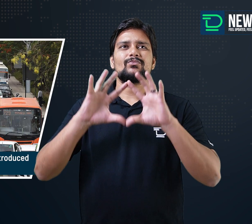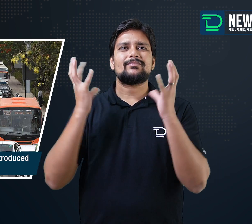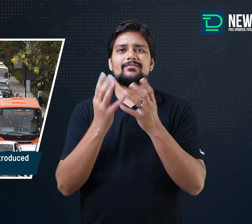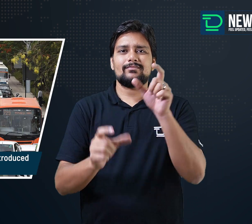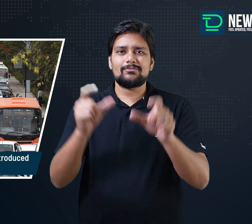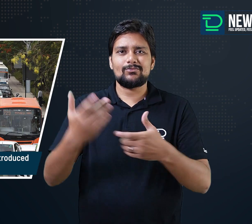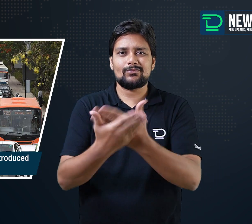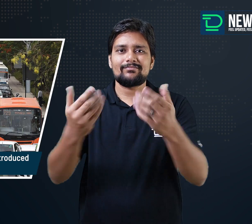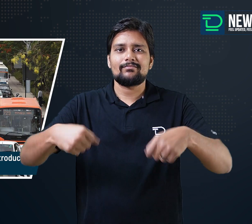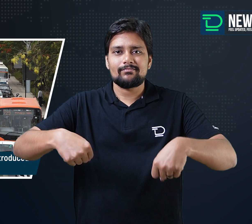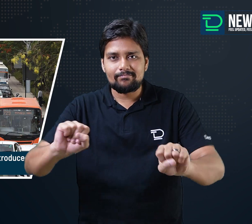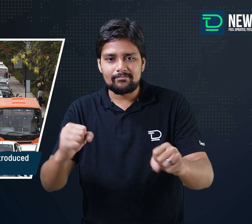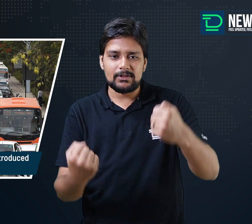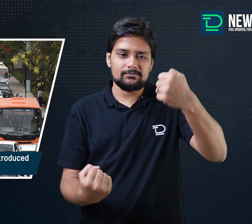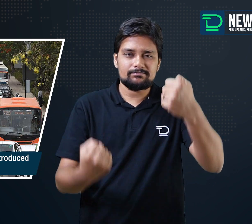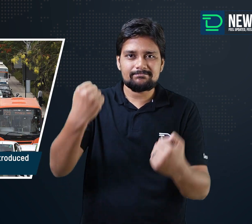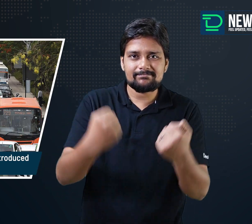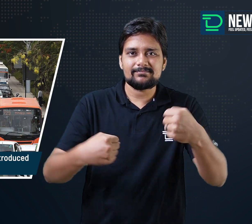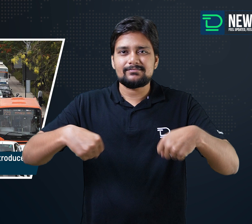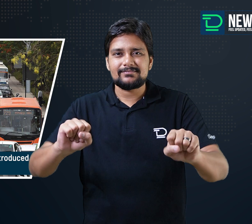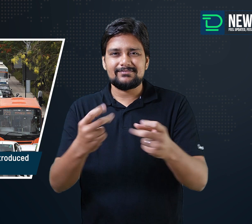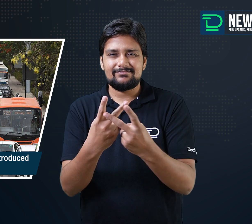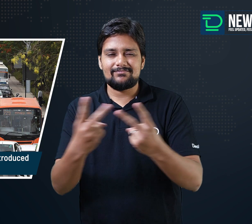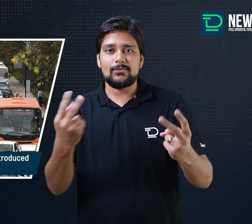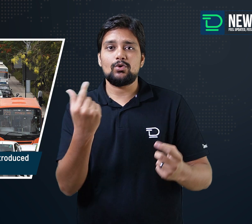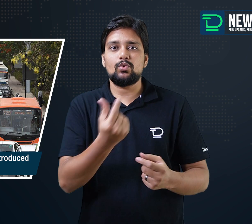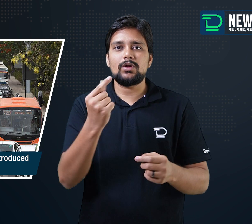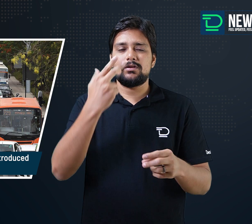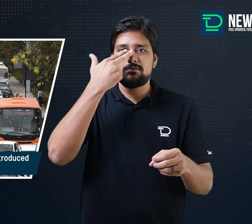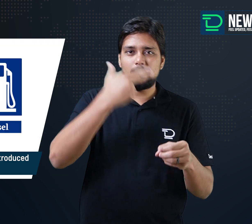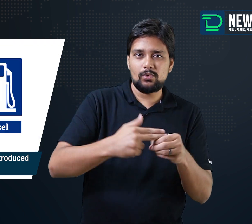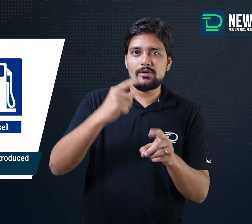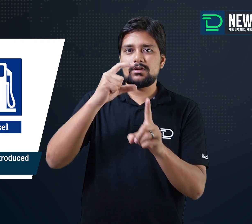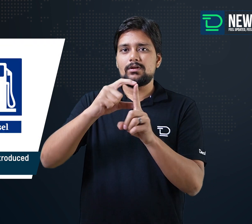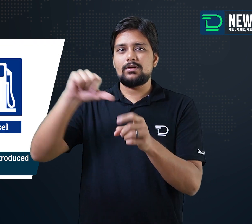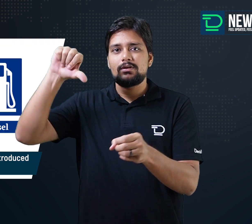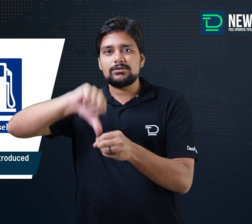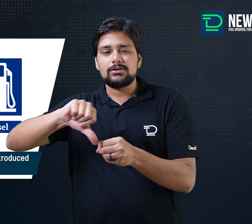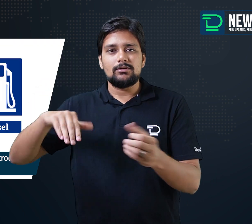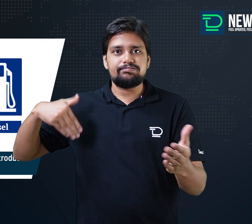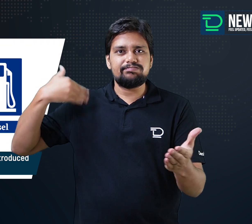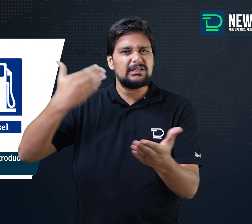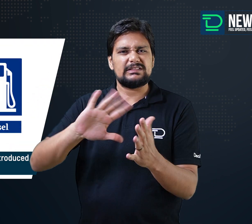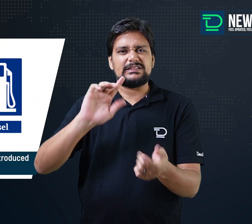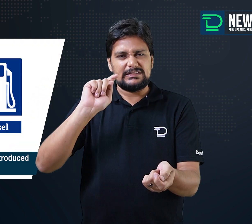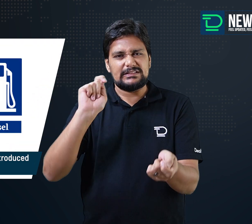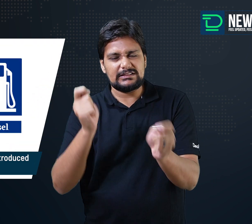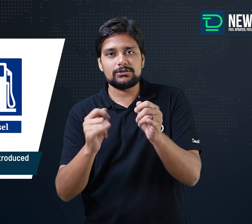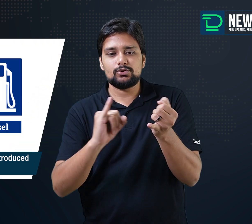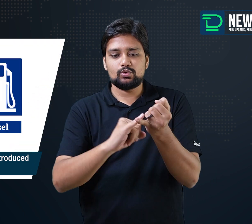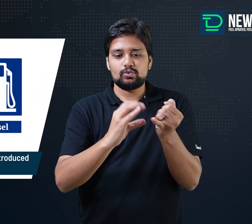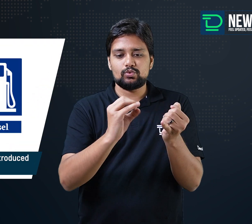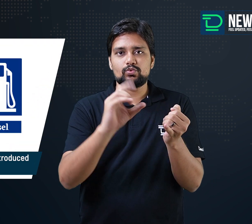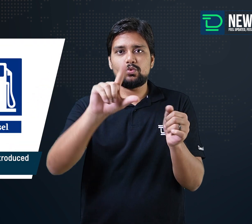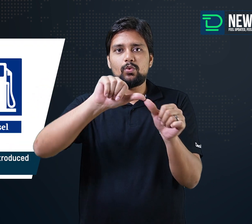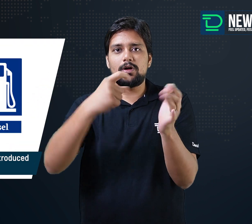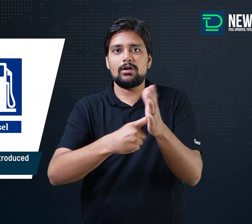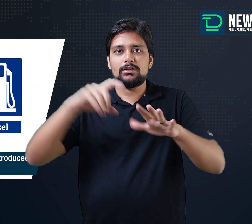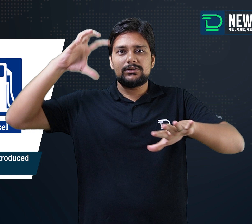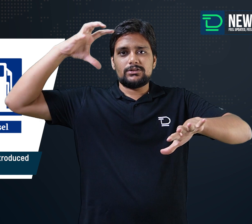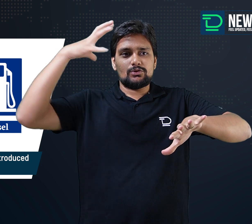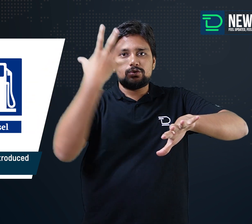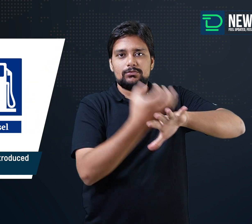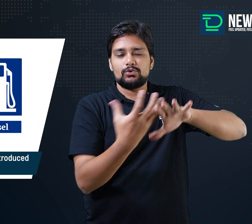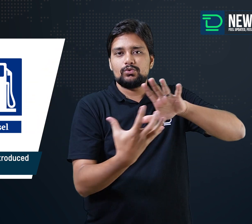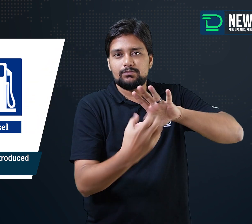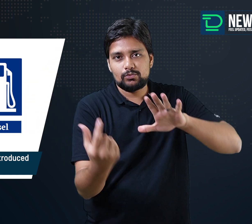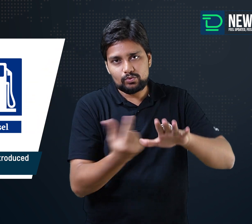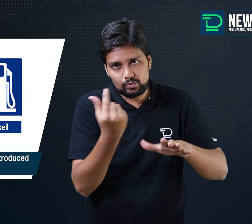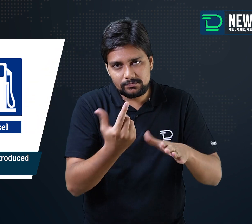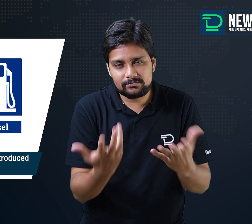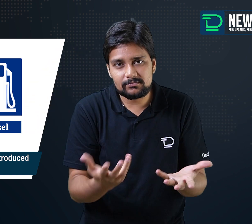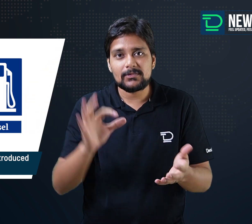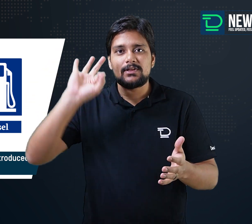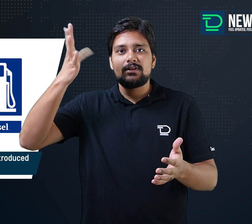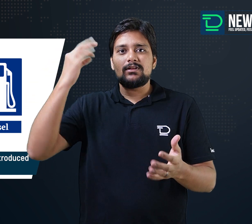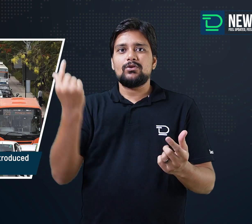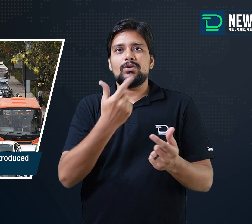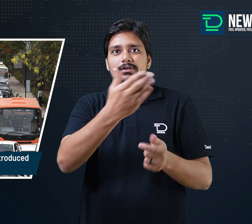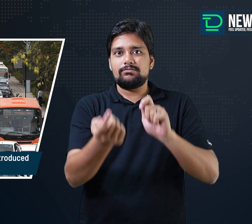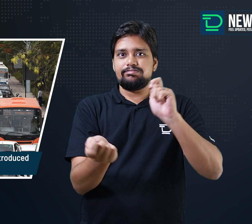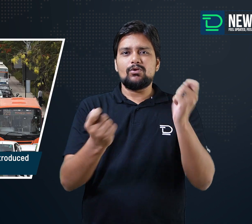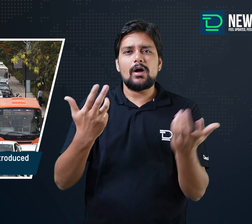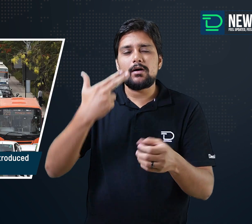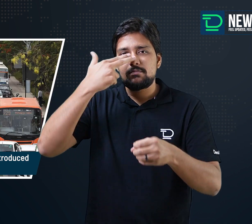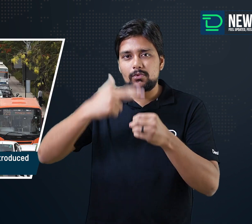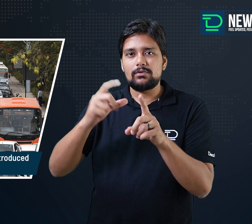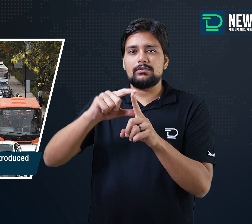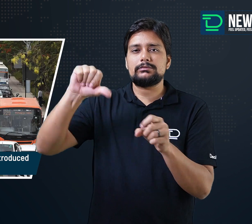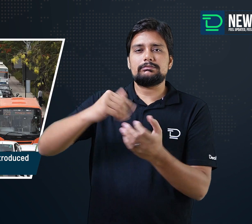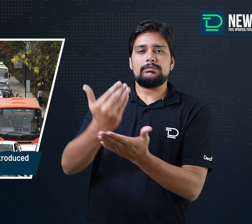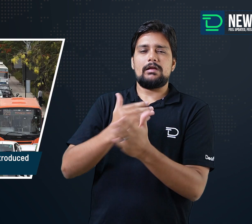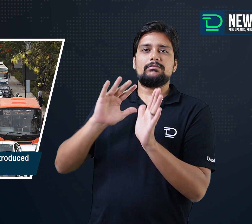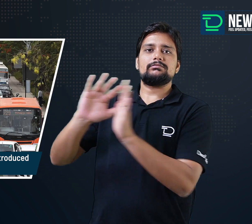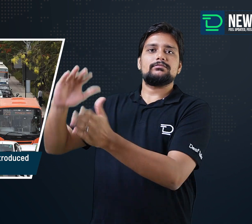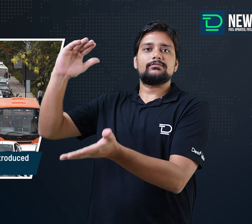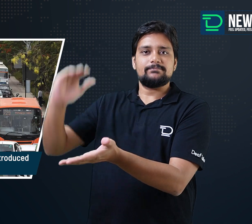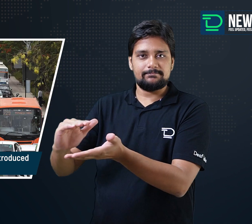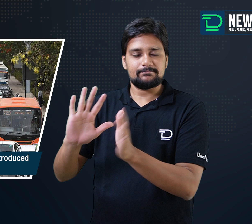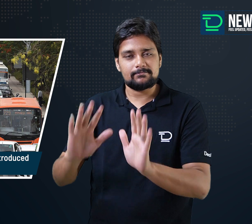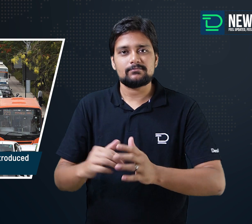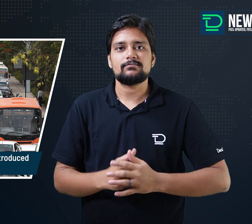Solar energy and electric vehicles are being introduced to save fuel consumption.